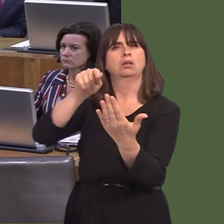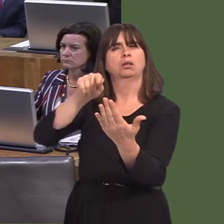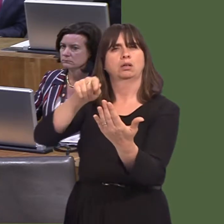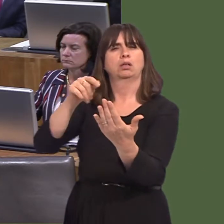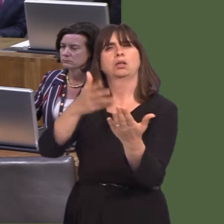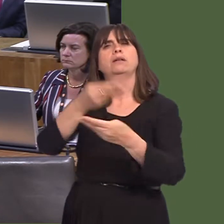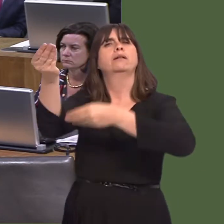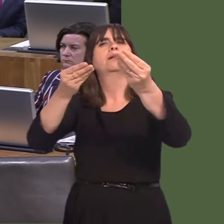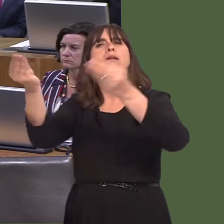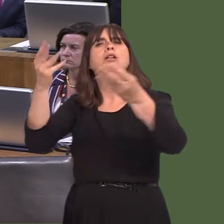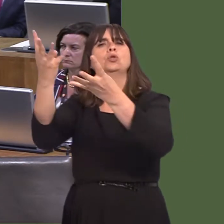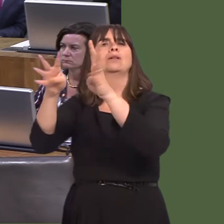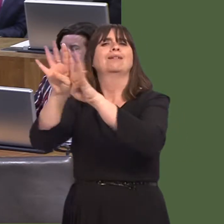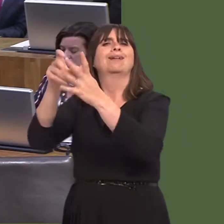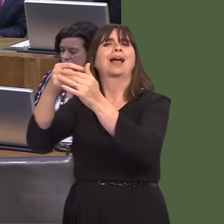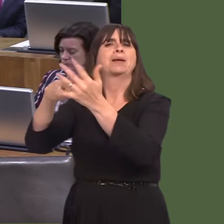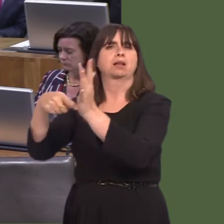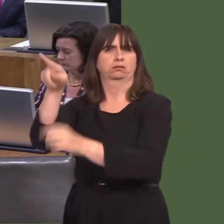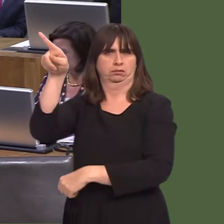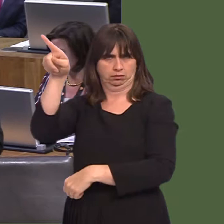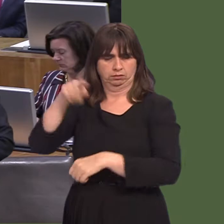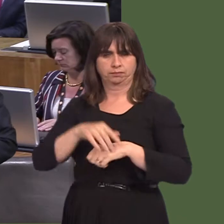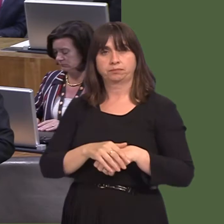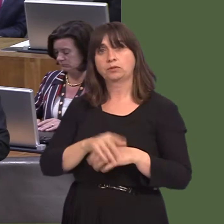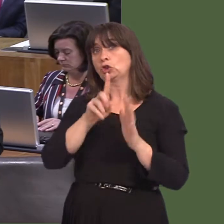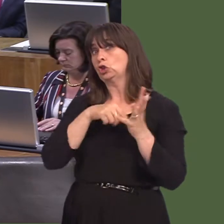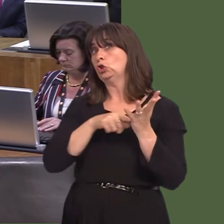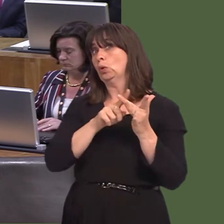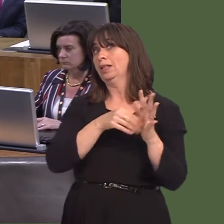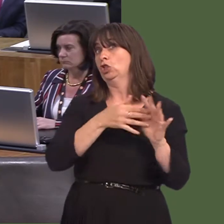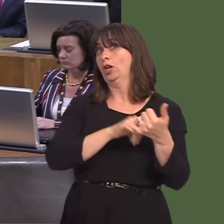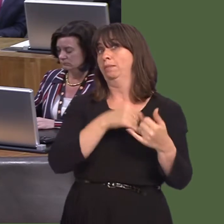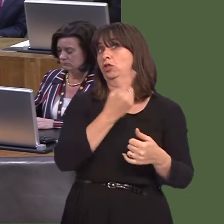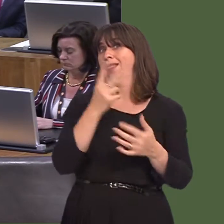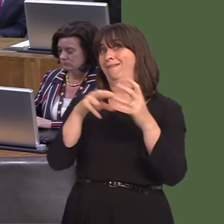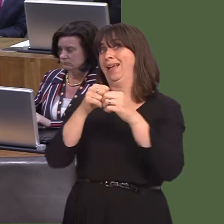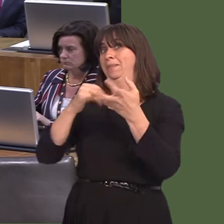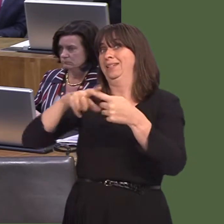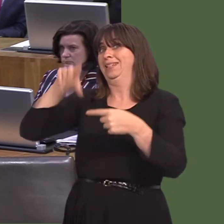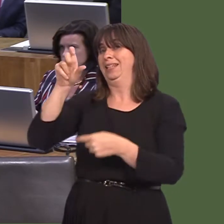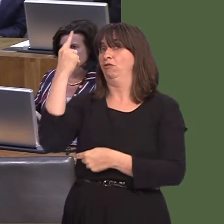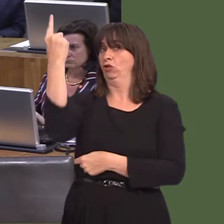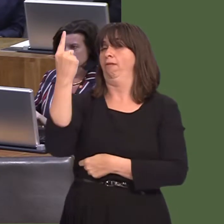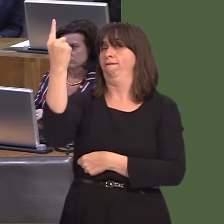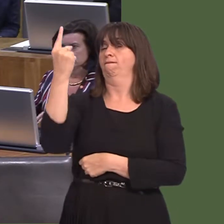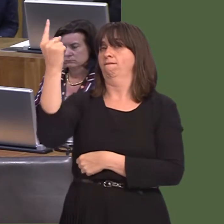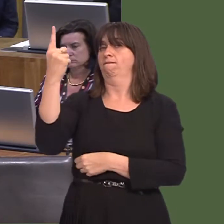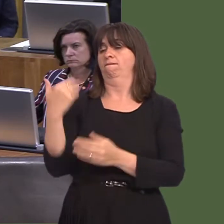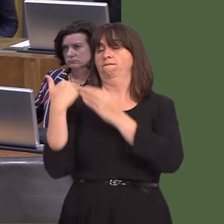And of course, we have in Julie James a Cabinet Secretary who is taking forward the digitisation agenda.